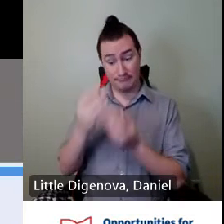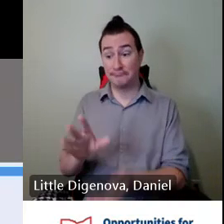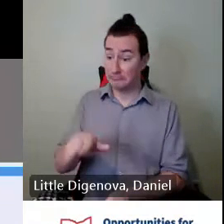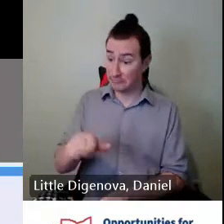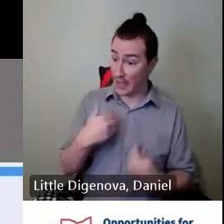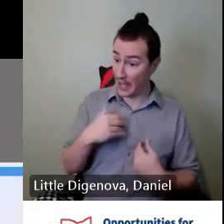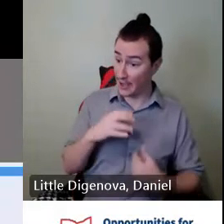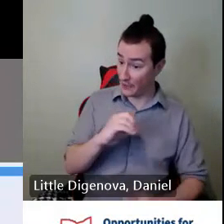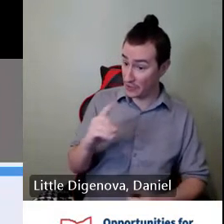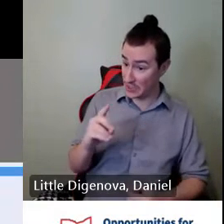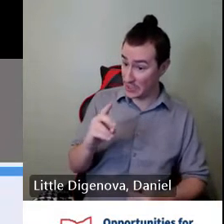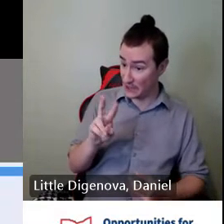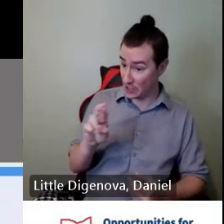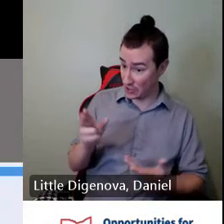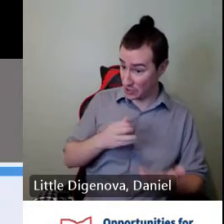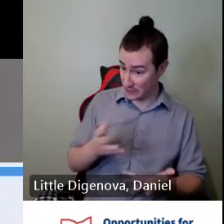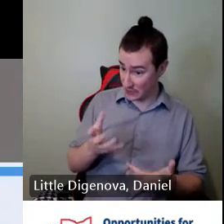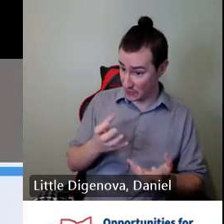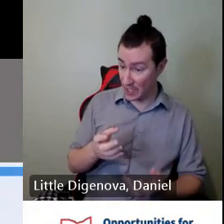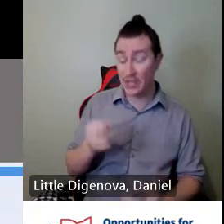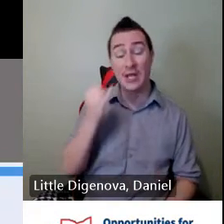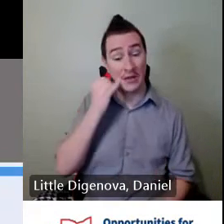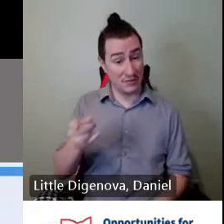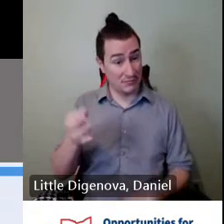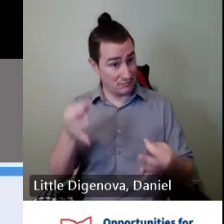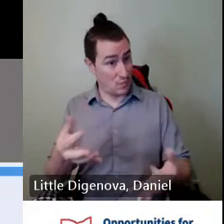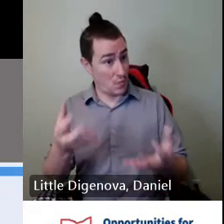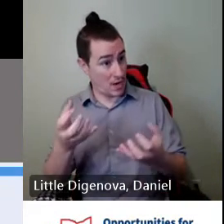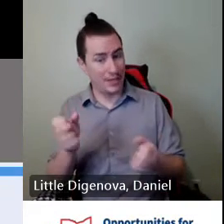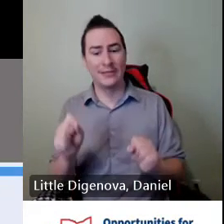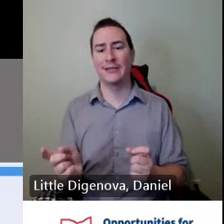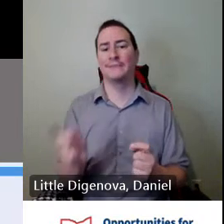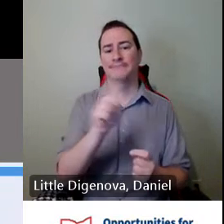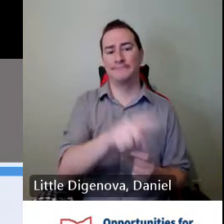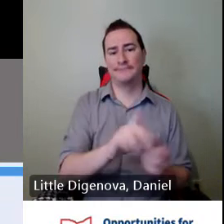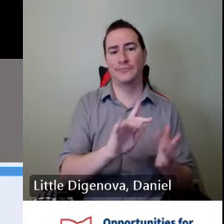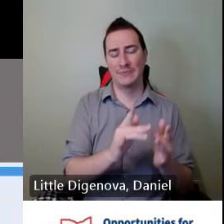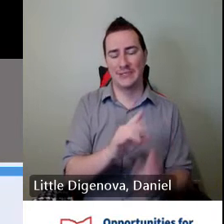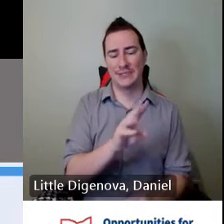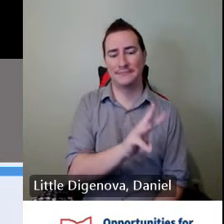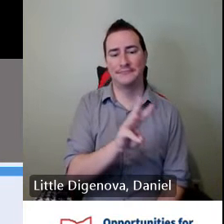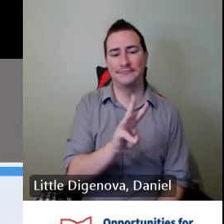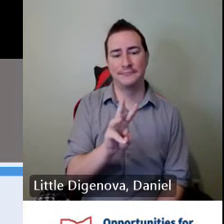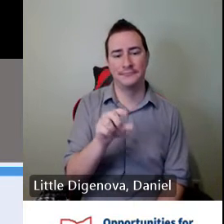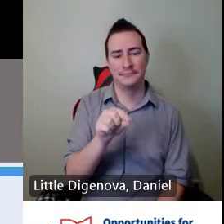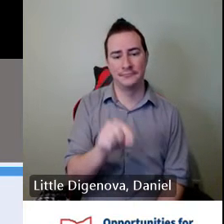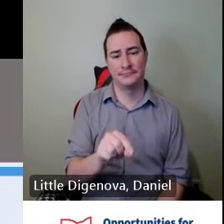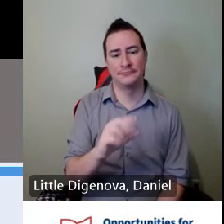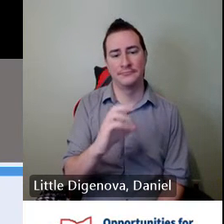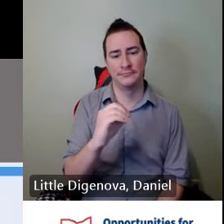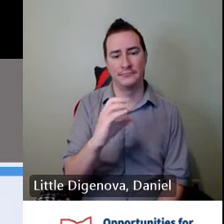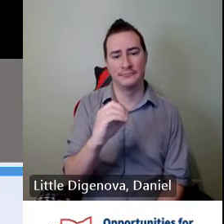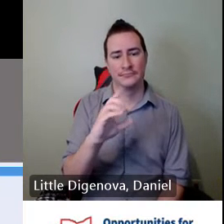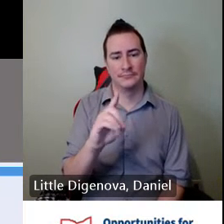the employee wishes to seek services, he or she can visit our website at www.oodworks.com.